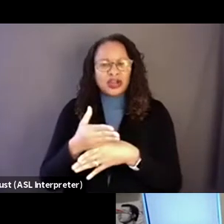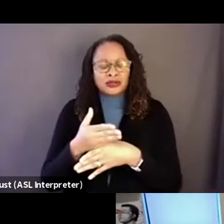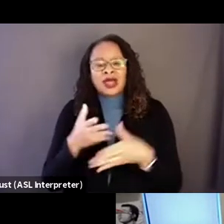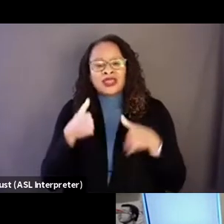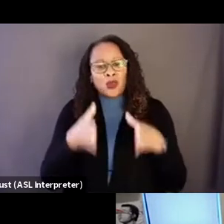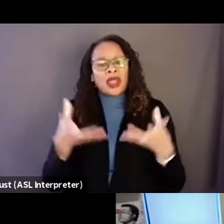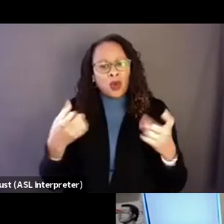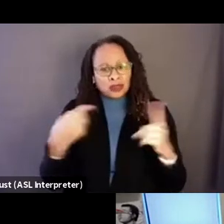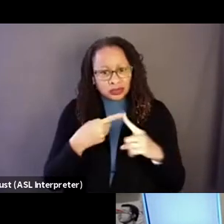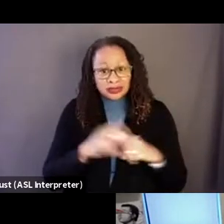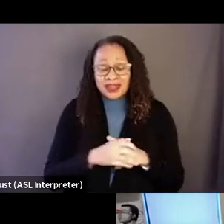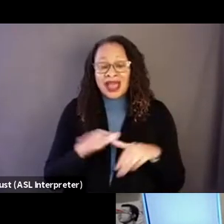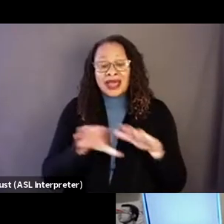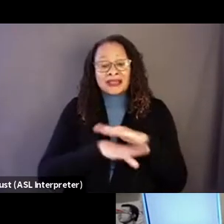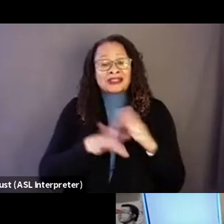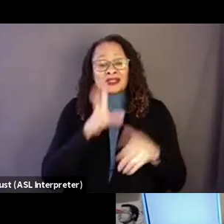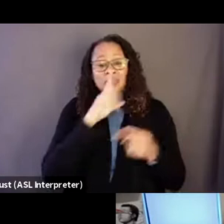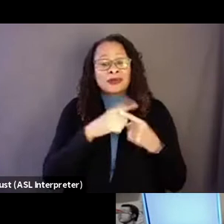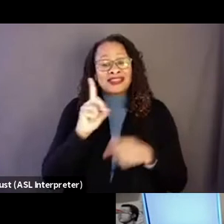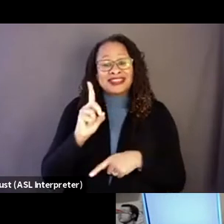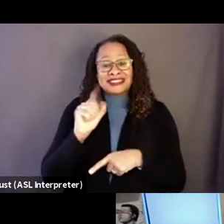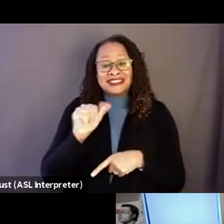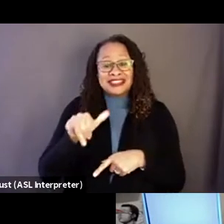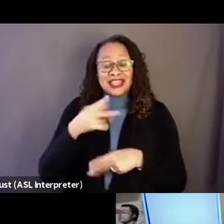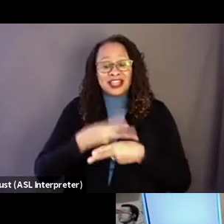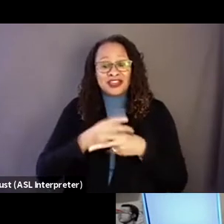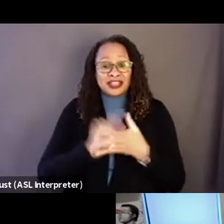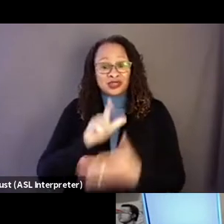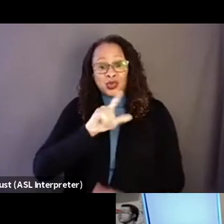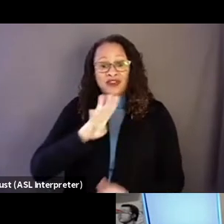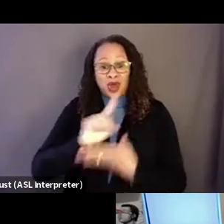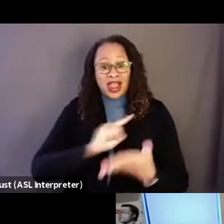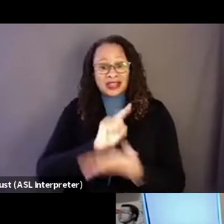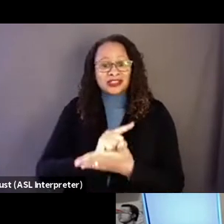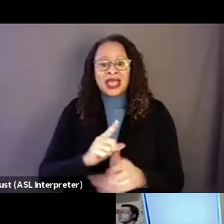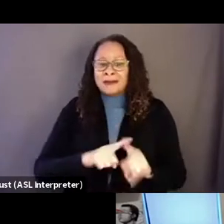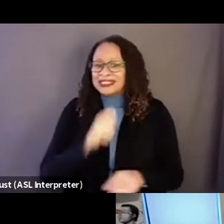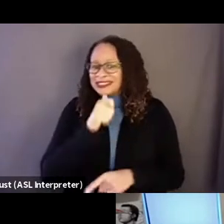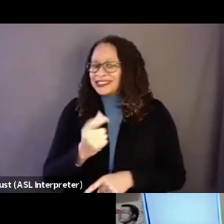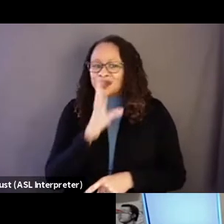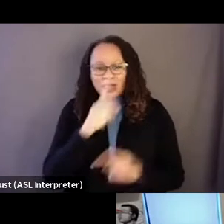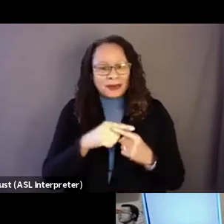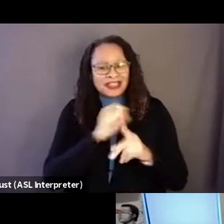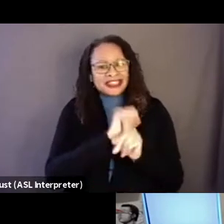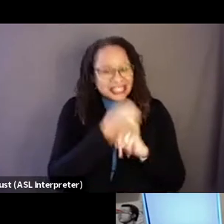They basically told about the daycare was 24 hours, but they didn't tell about the situations of the 24 hours,